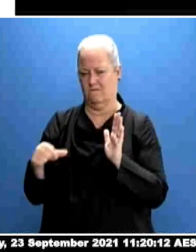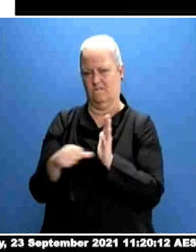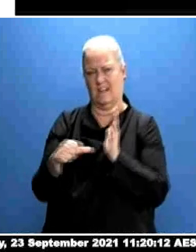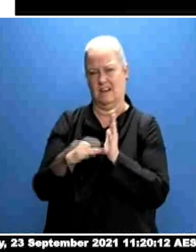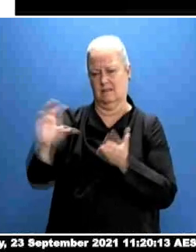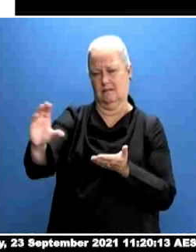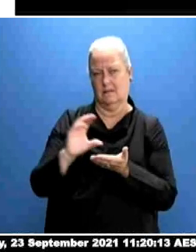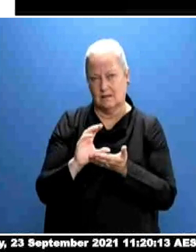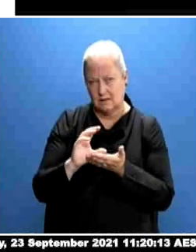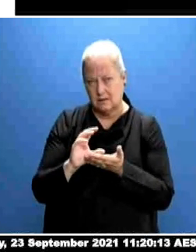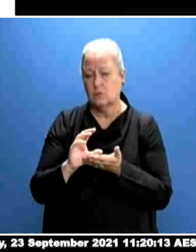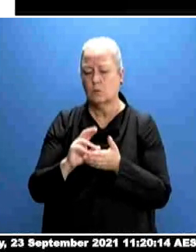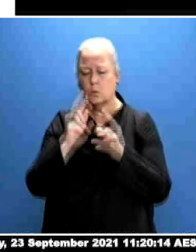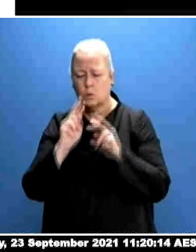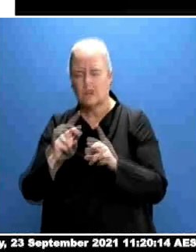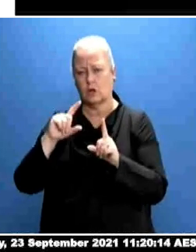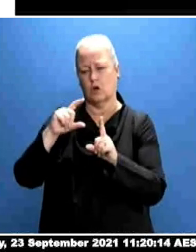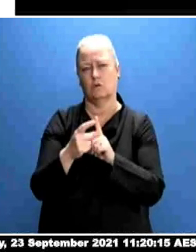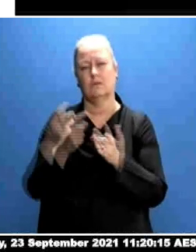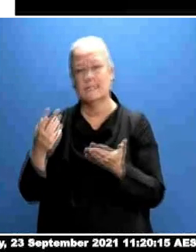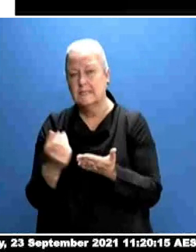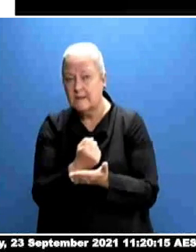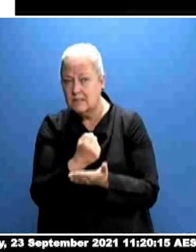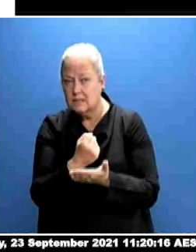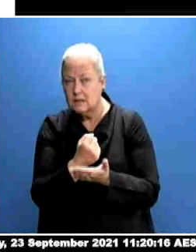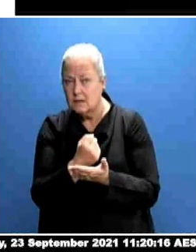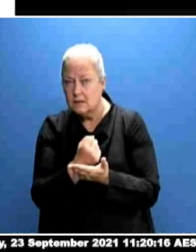those cultural safety considerations to be properly addressed?